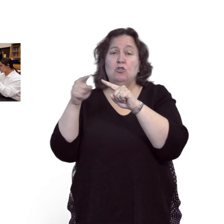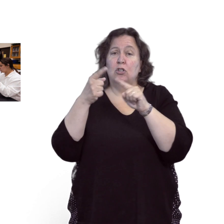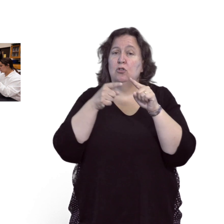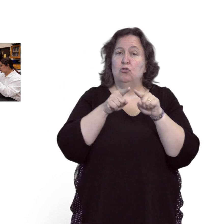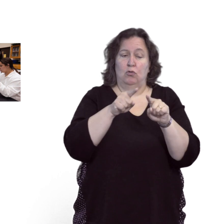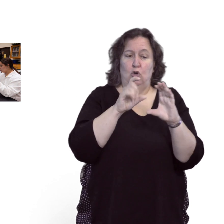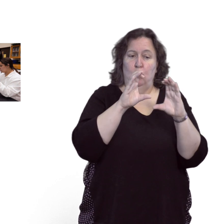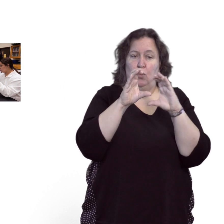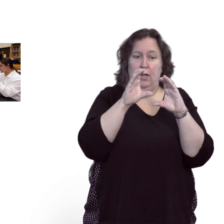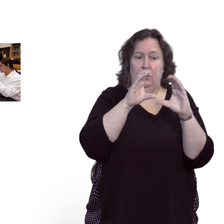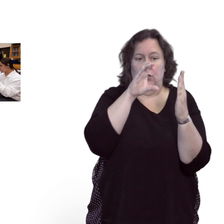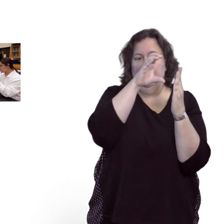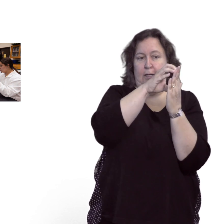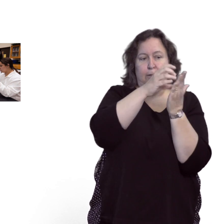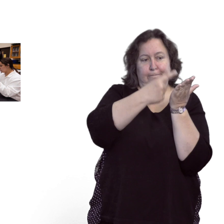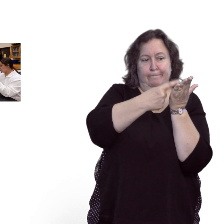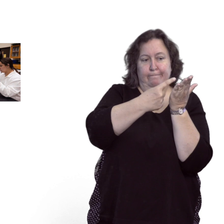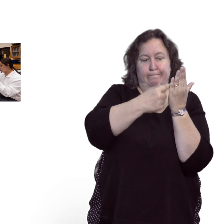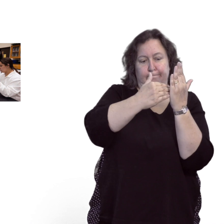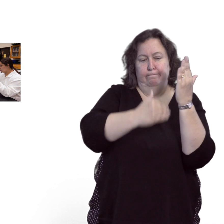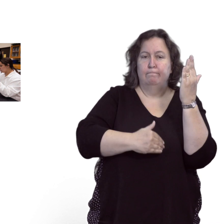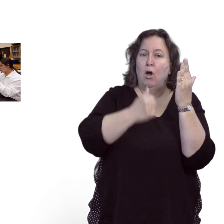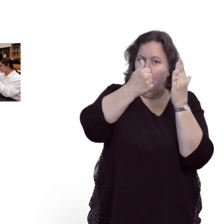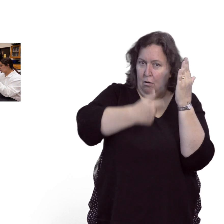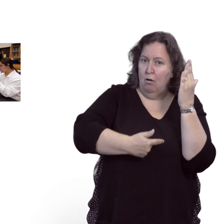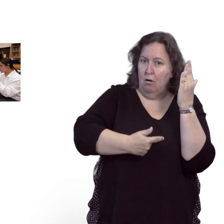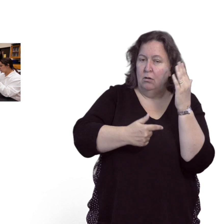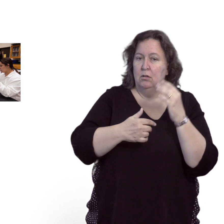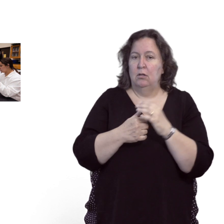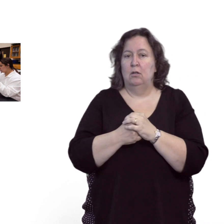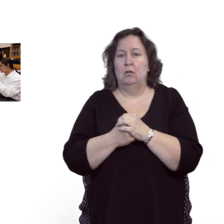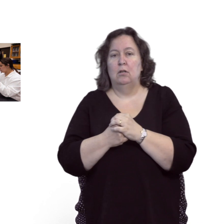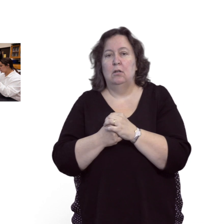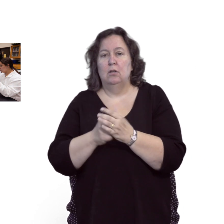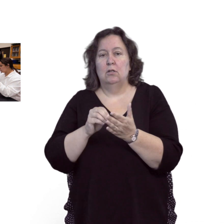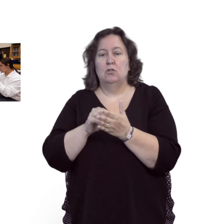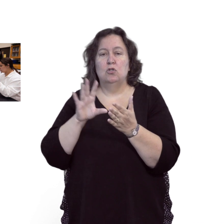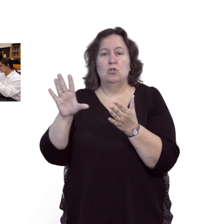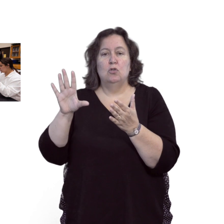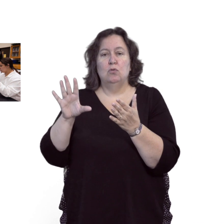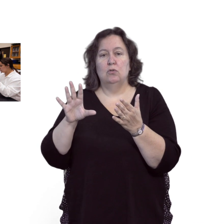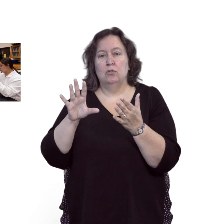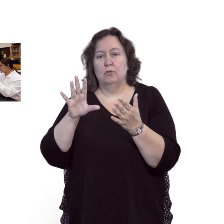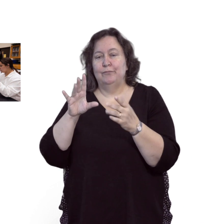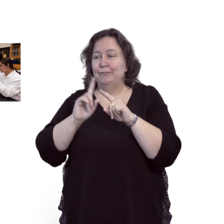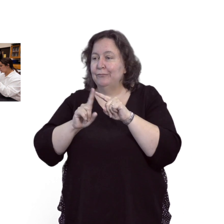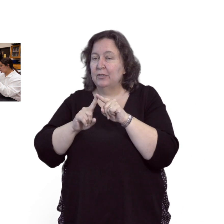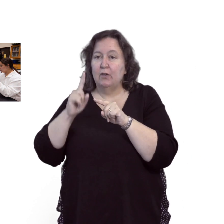Students ranging in hearing levels, ages, abilities, modes of communication,